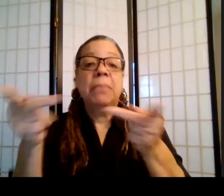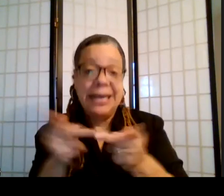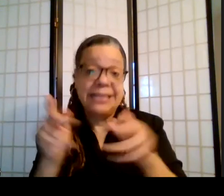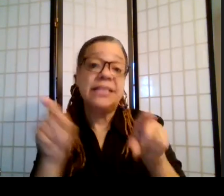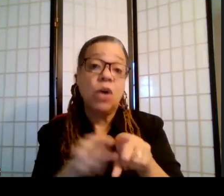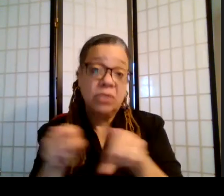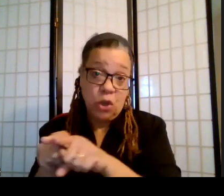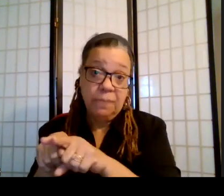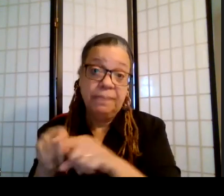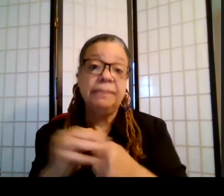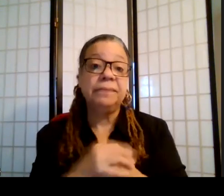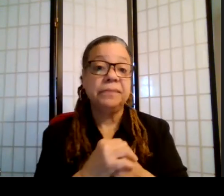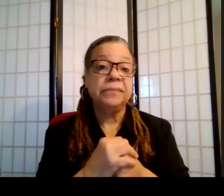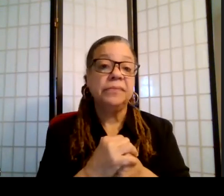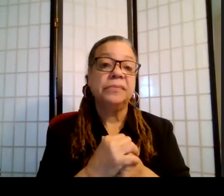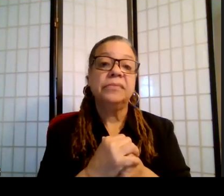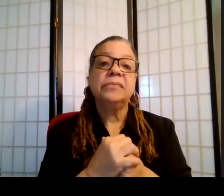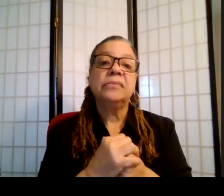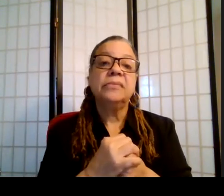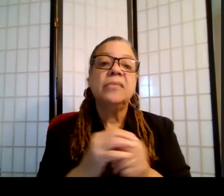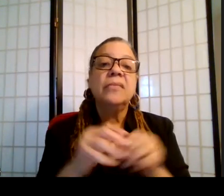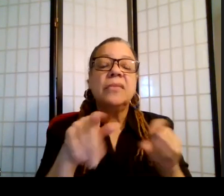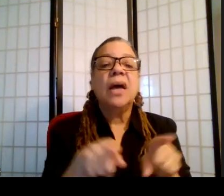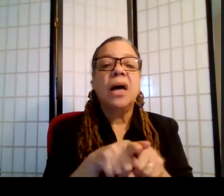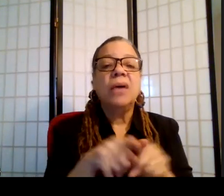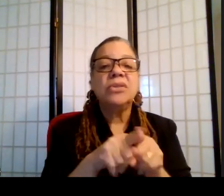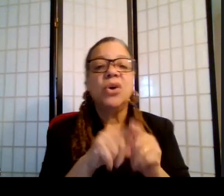There also are soon to be developments, that during the pandemic,